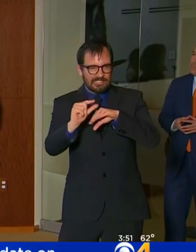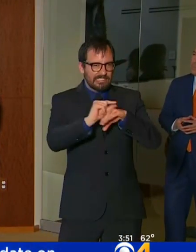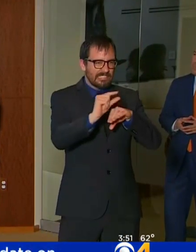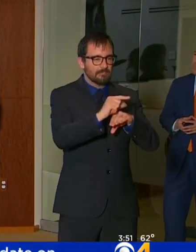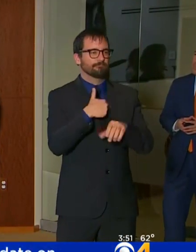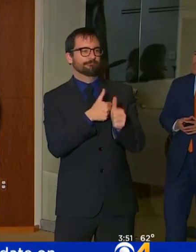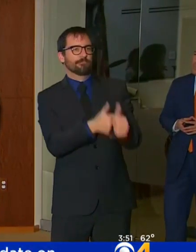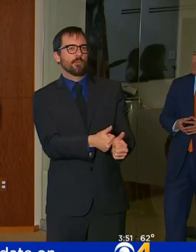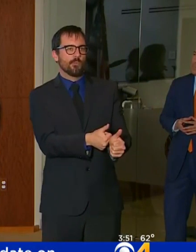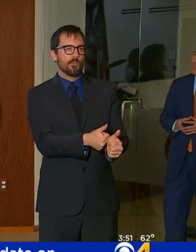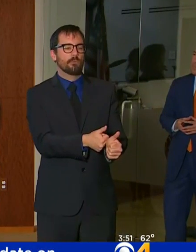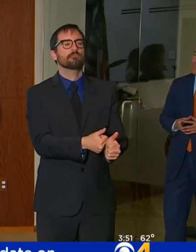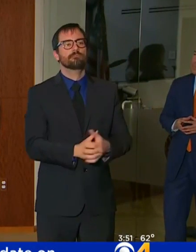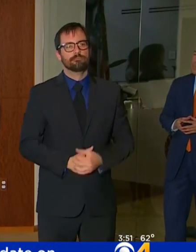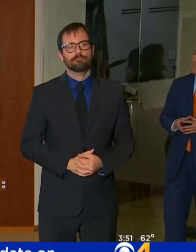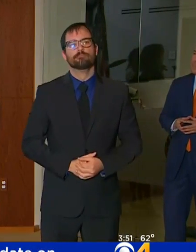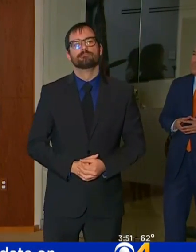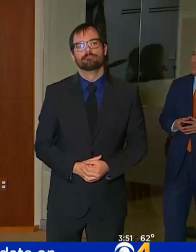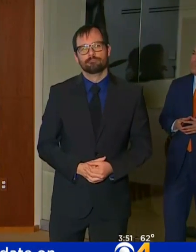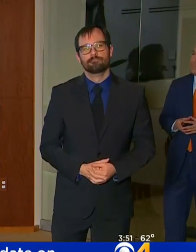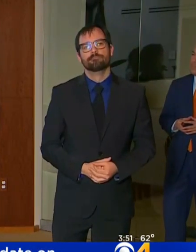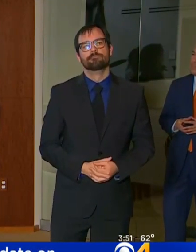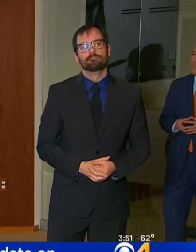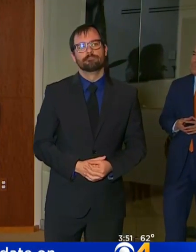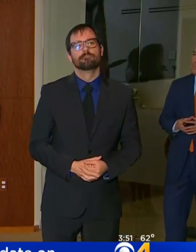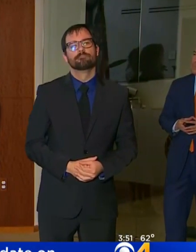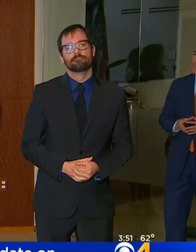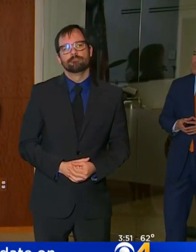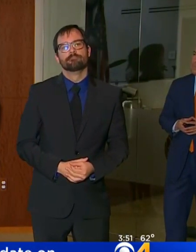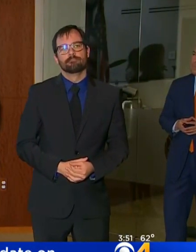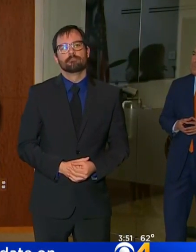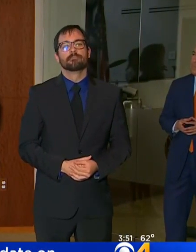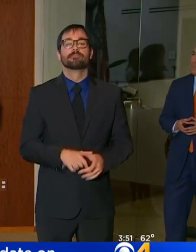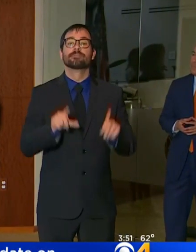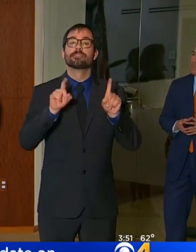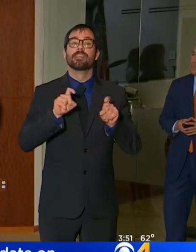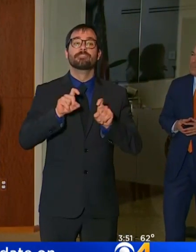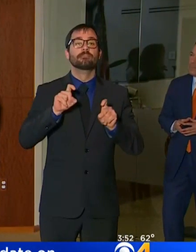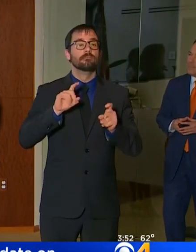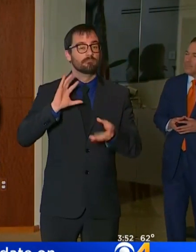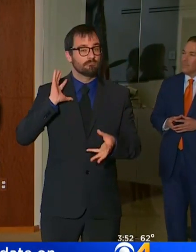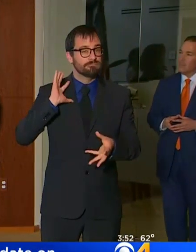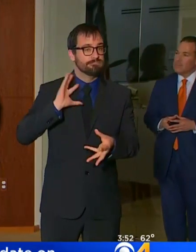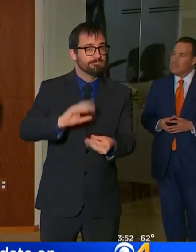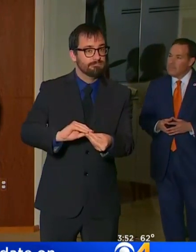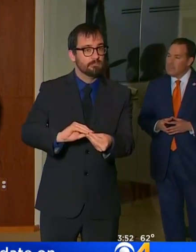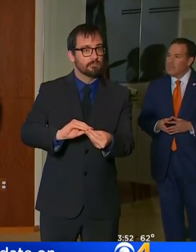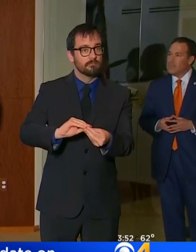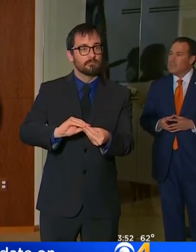ON GUIDANCE THE COMMAND CENTER GOT FROM THE MEDICAL ADVISORY GROUP. IN THIS CASE, THAT WAS LED BY PAUL BETTINGER FROM